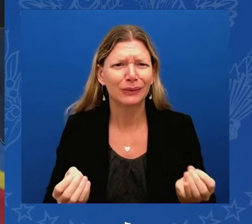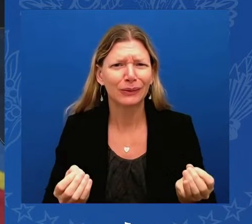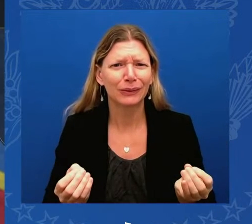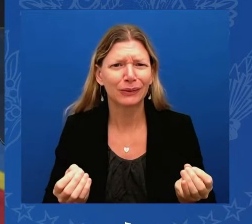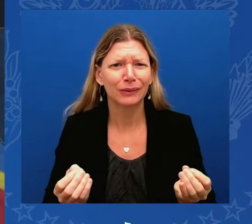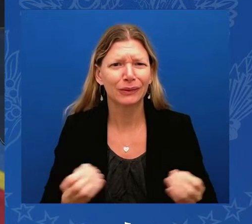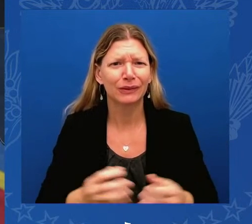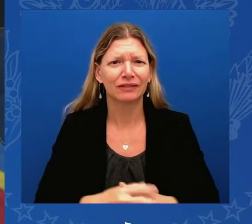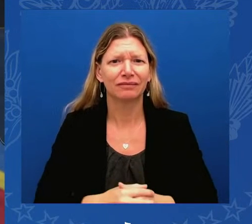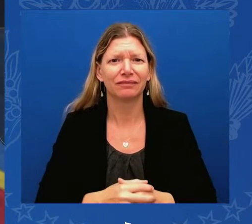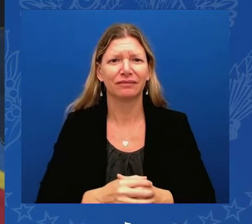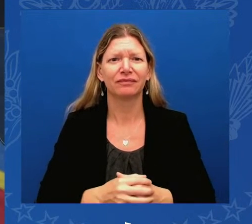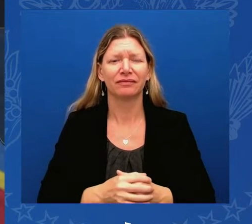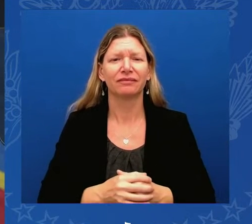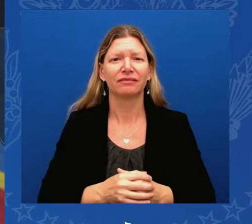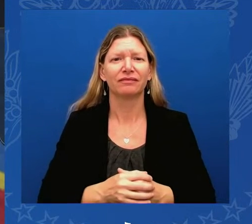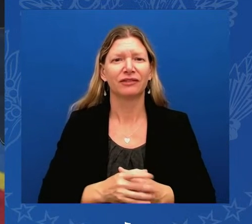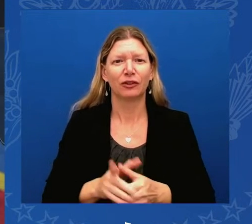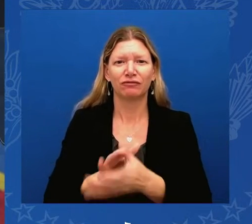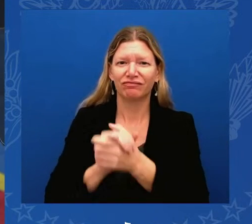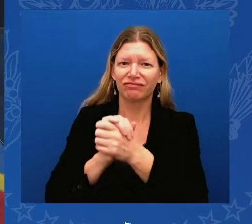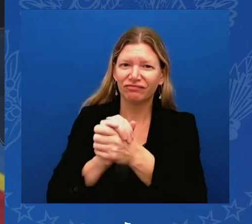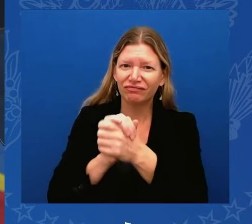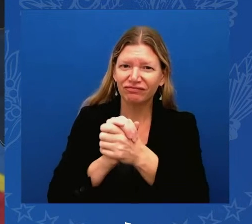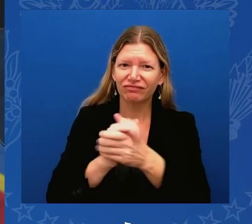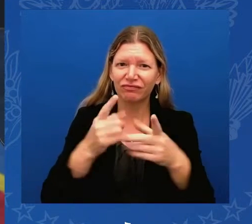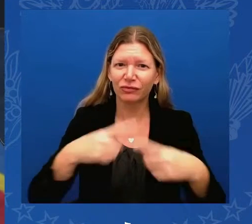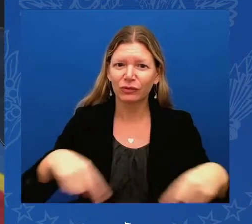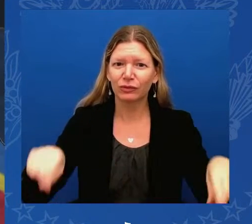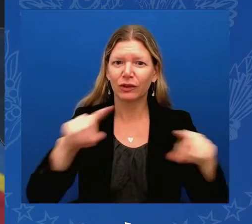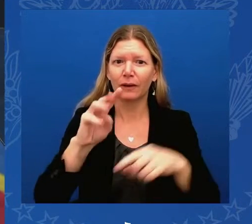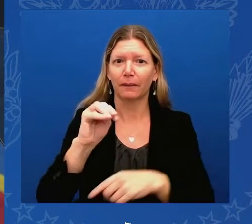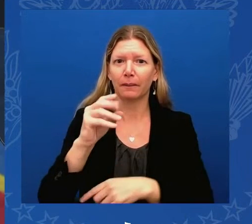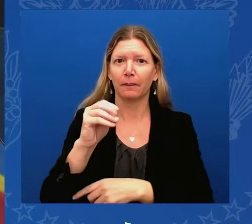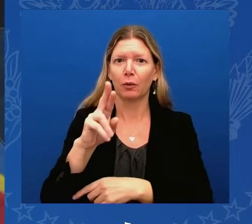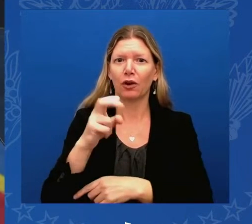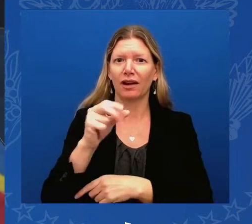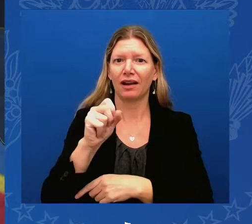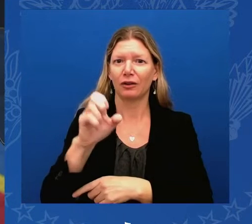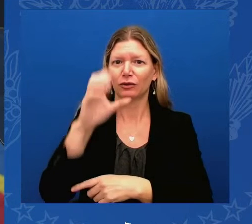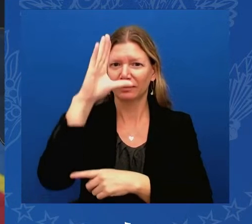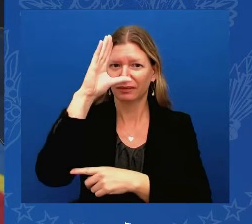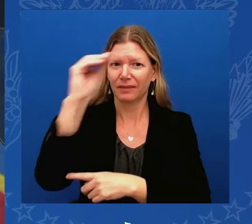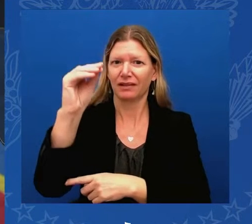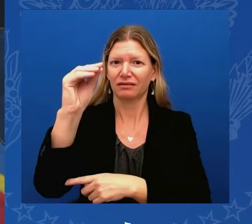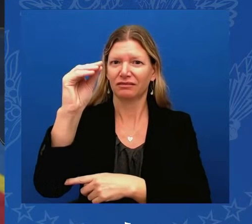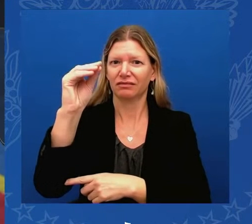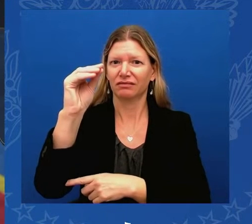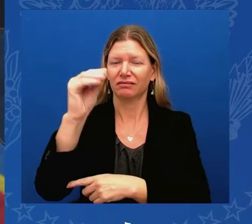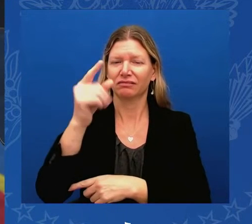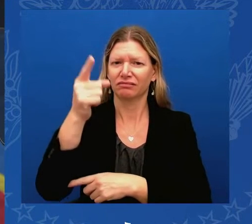God love you.